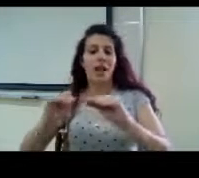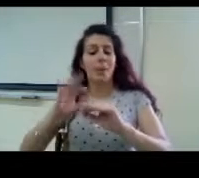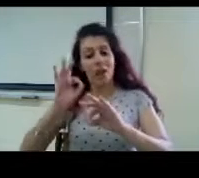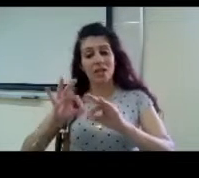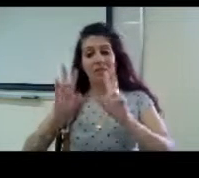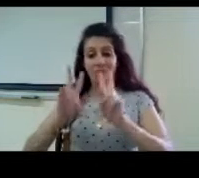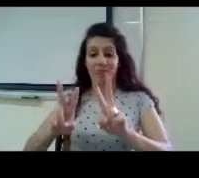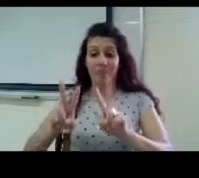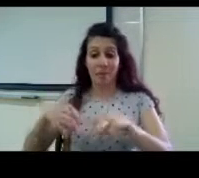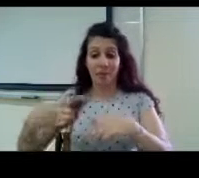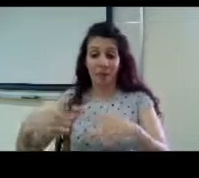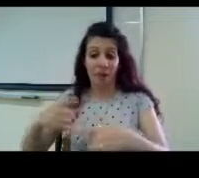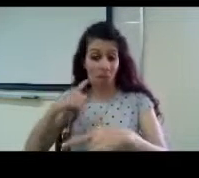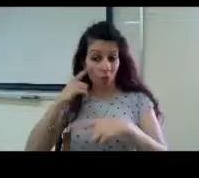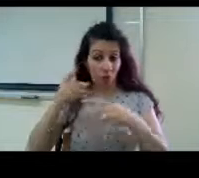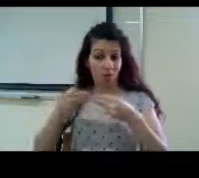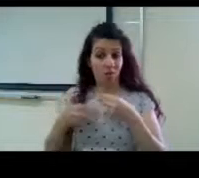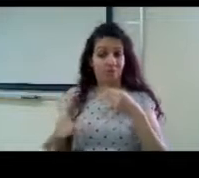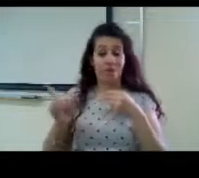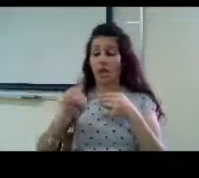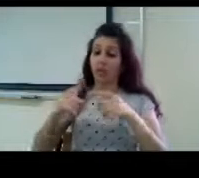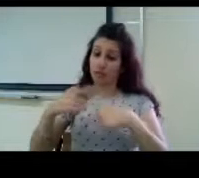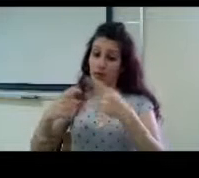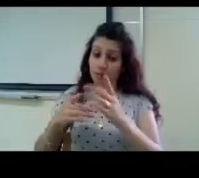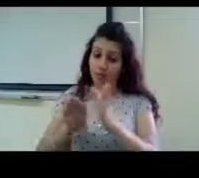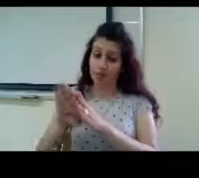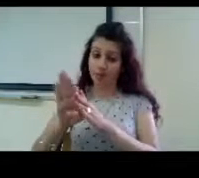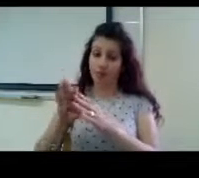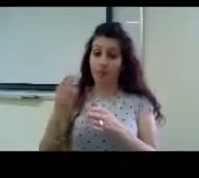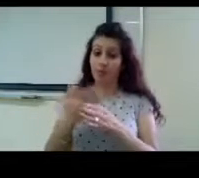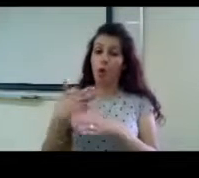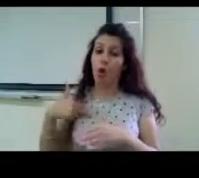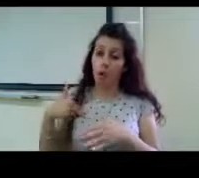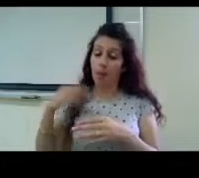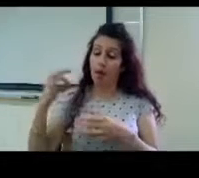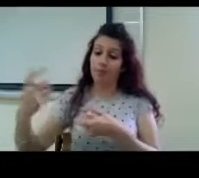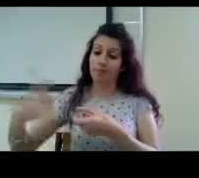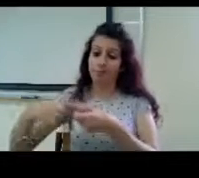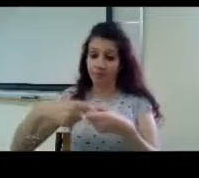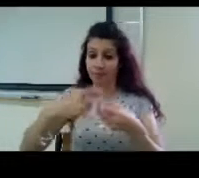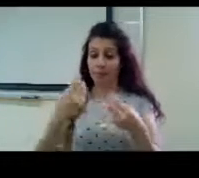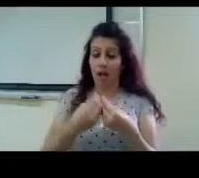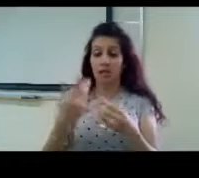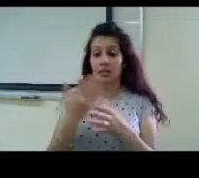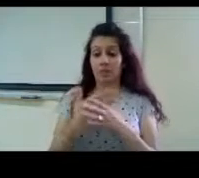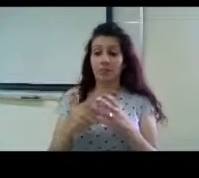learning equality and google.org and many others collaboration and innovation